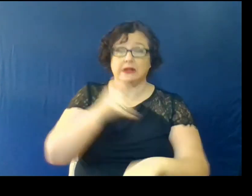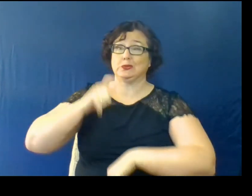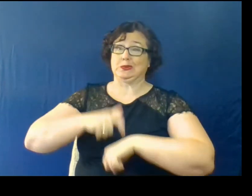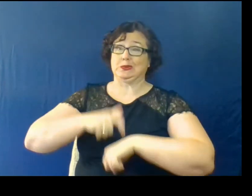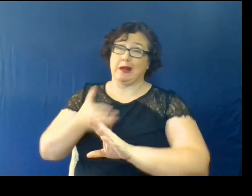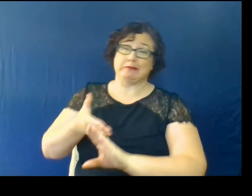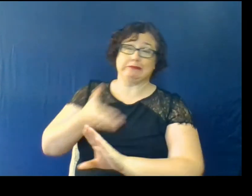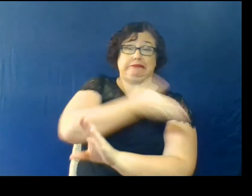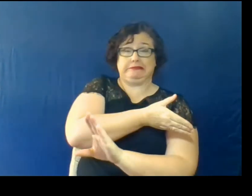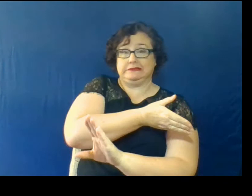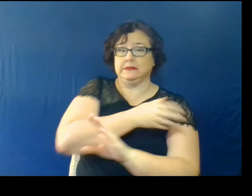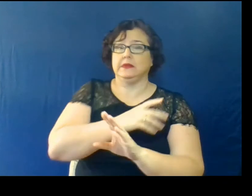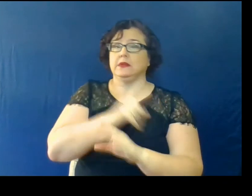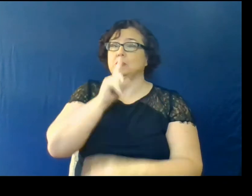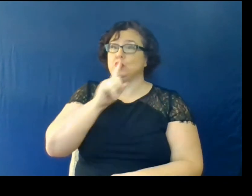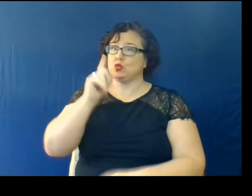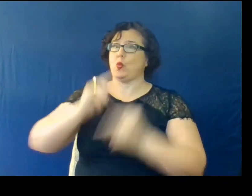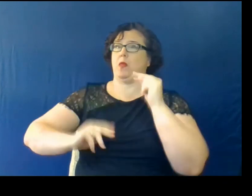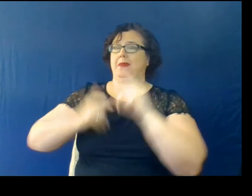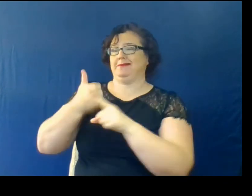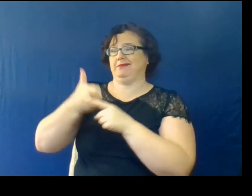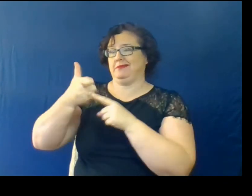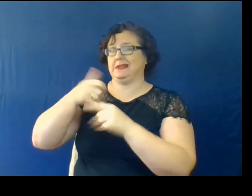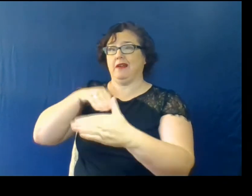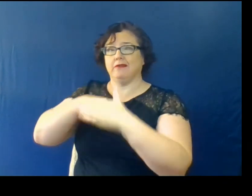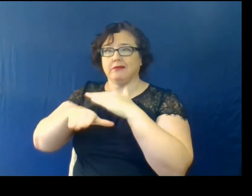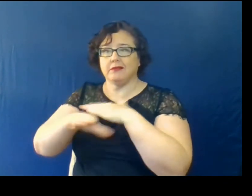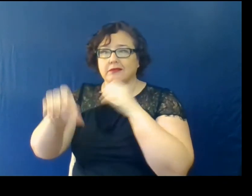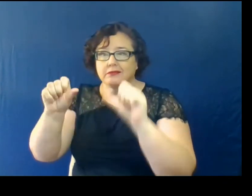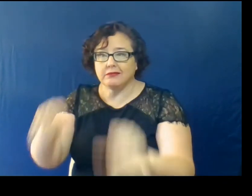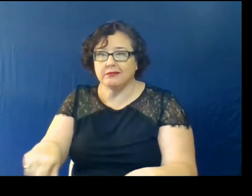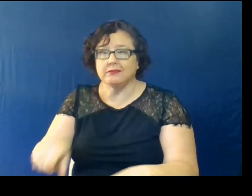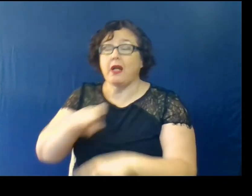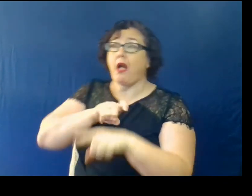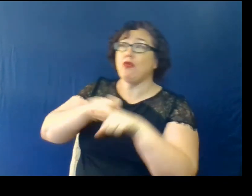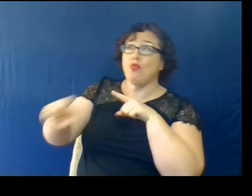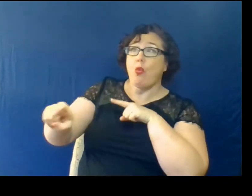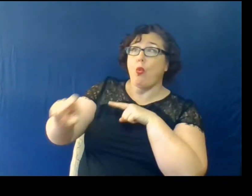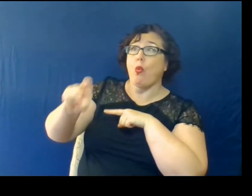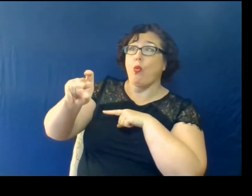that the place is accessible. I call the polling center and I do that to all the places that I go.